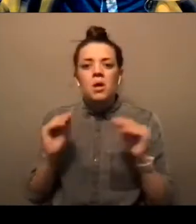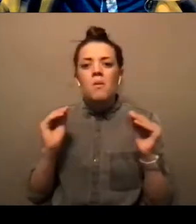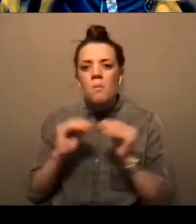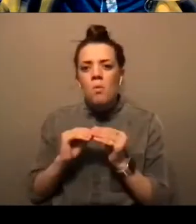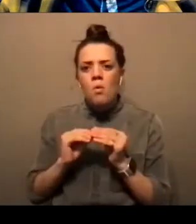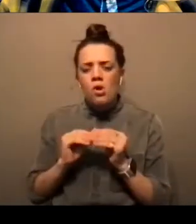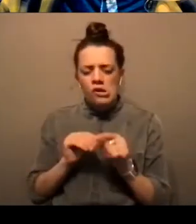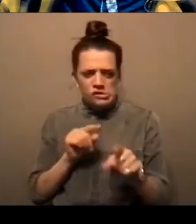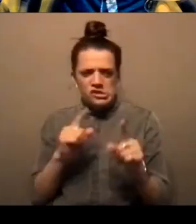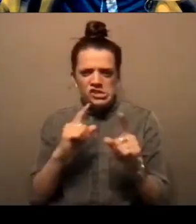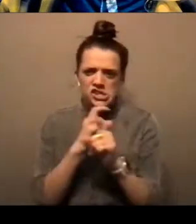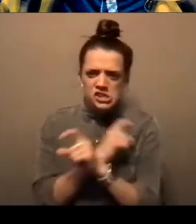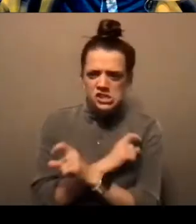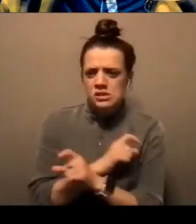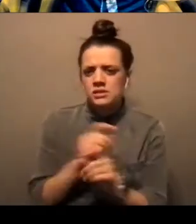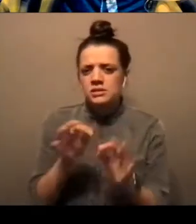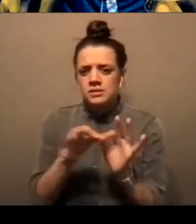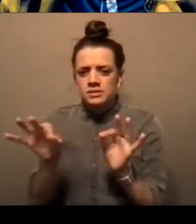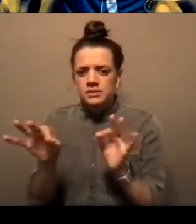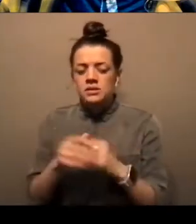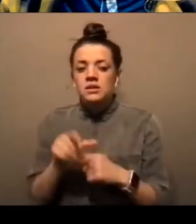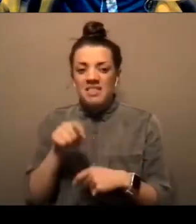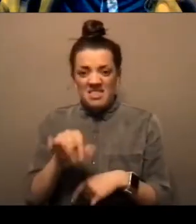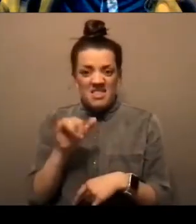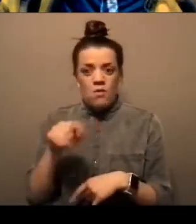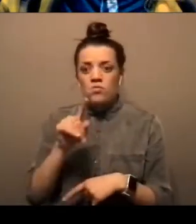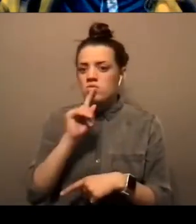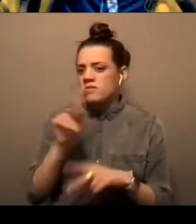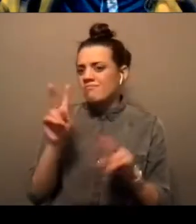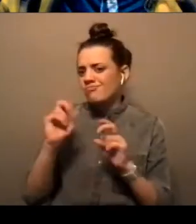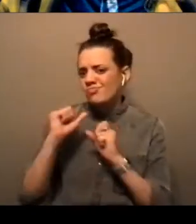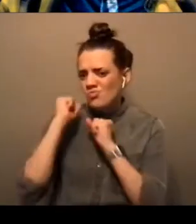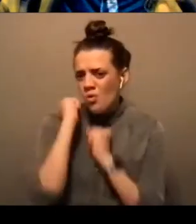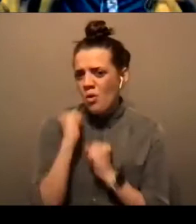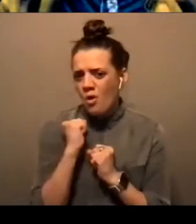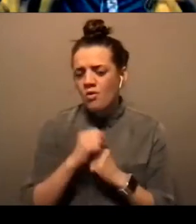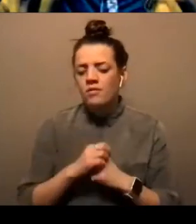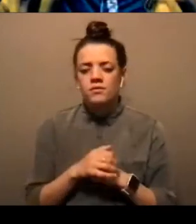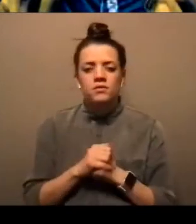Very strong password, and the rest of them that will remember for you.